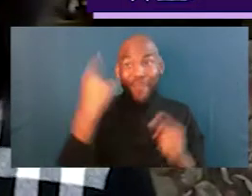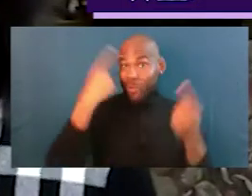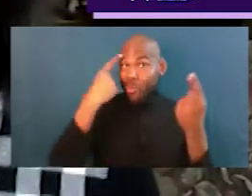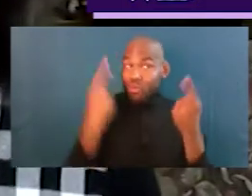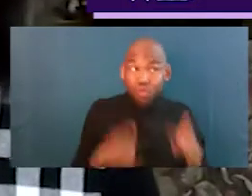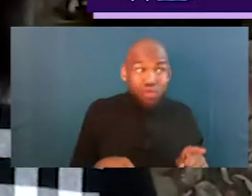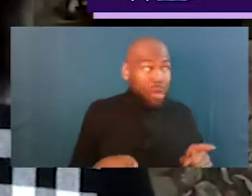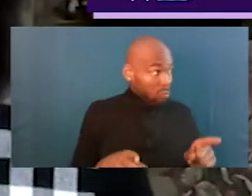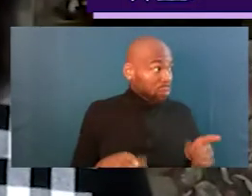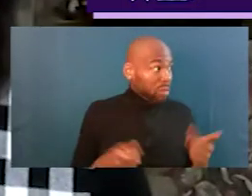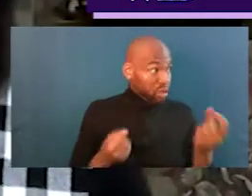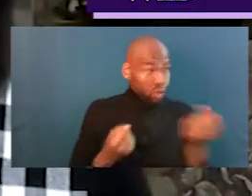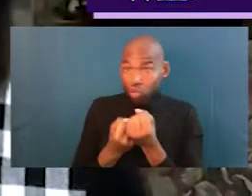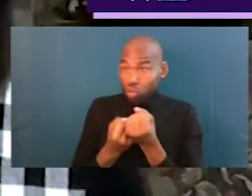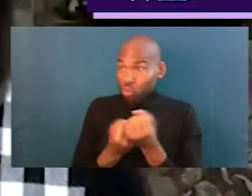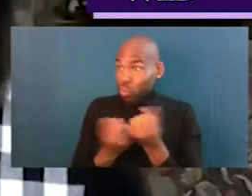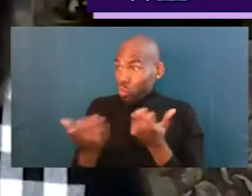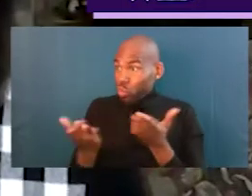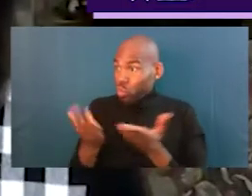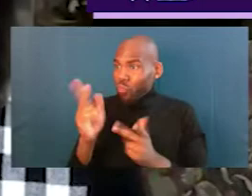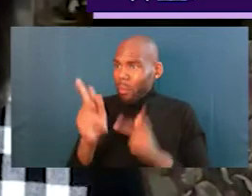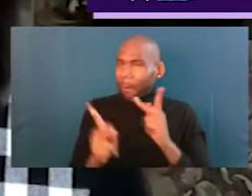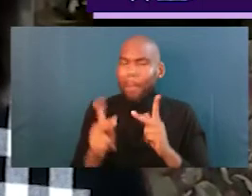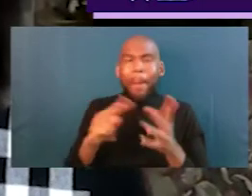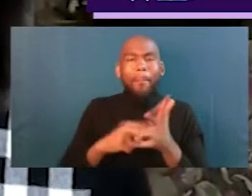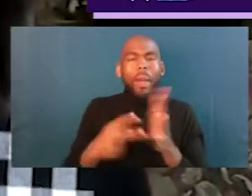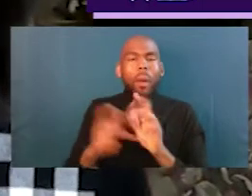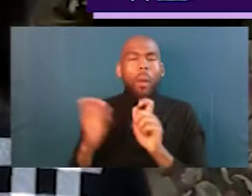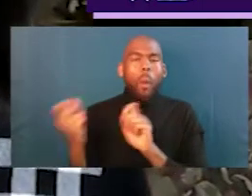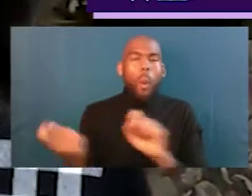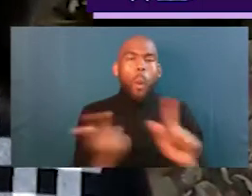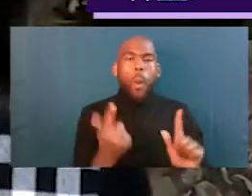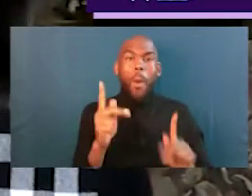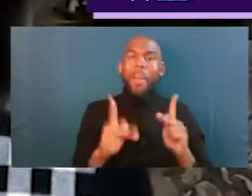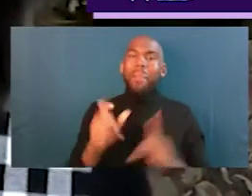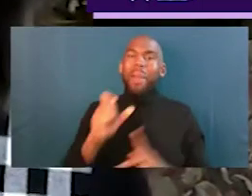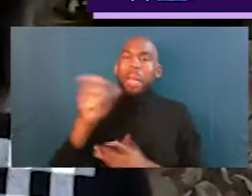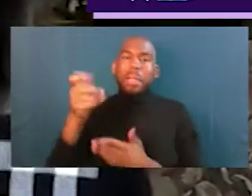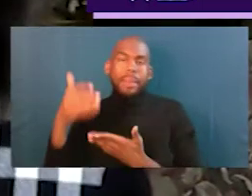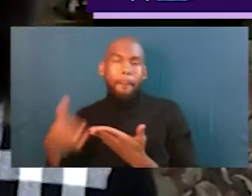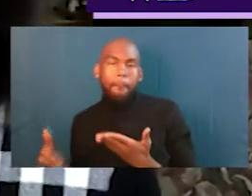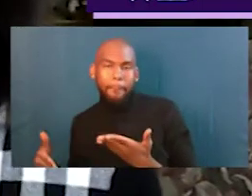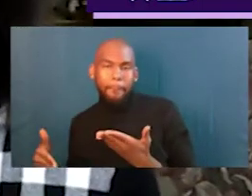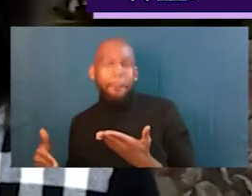technology is there to serve people, then it has to be all people, not just some people,